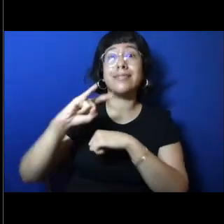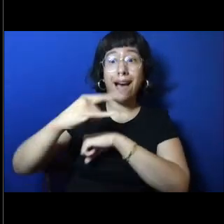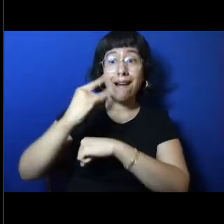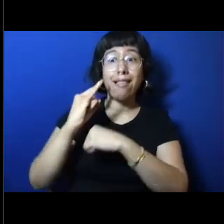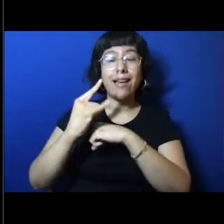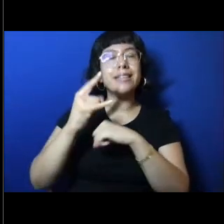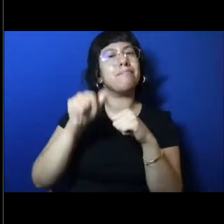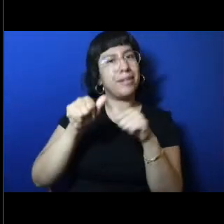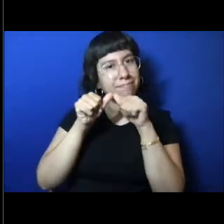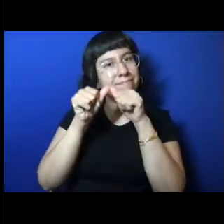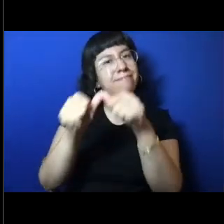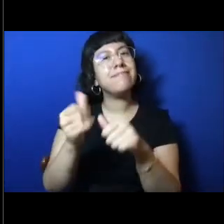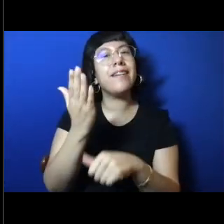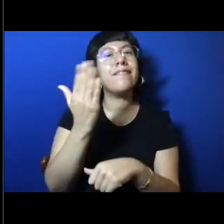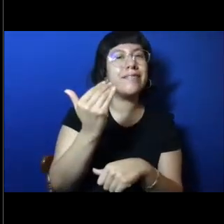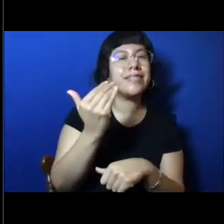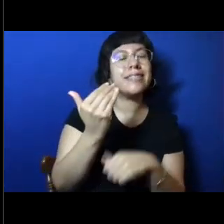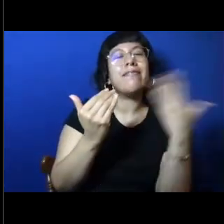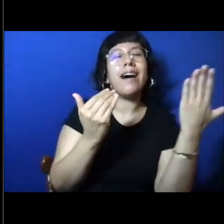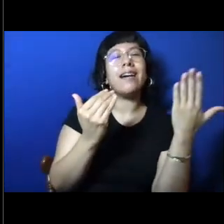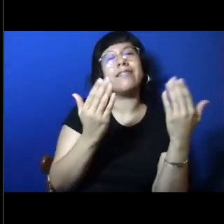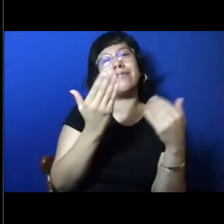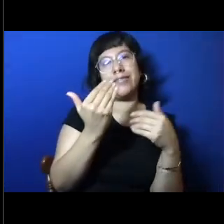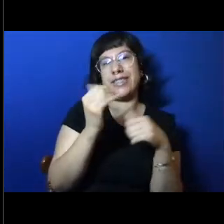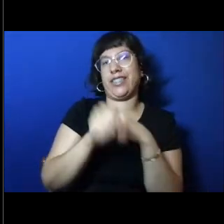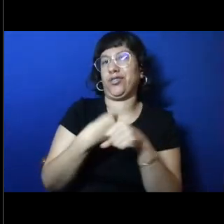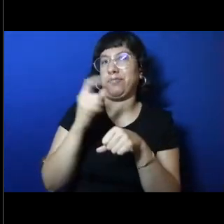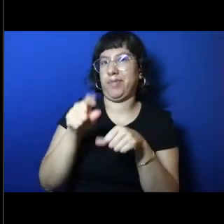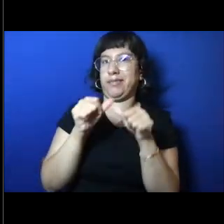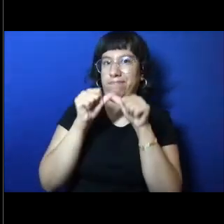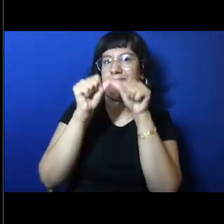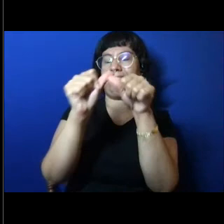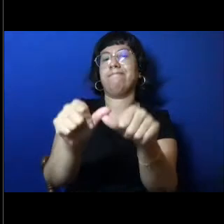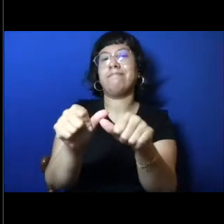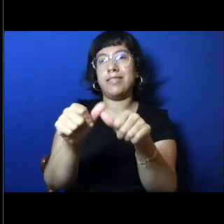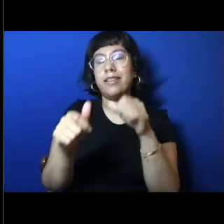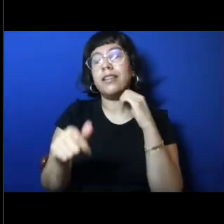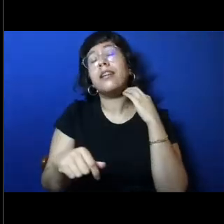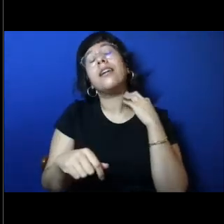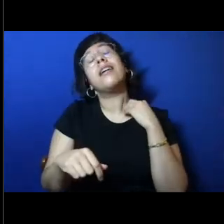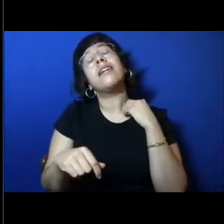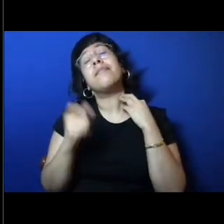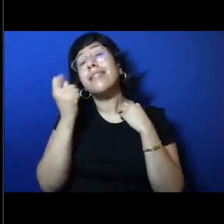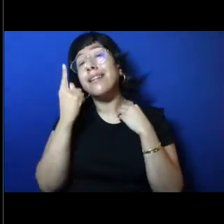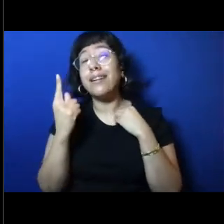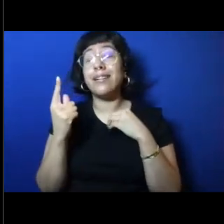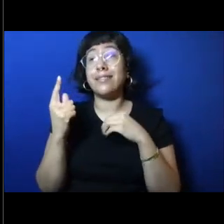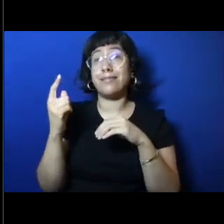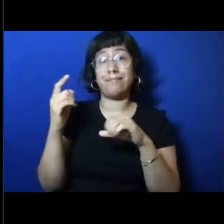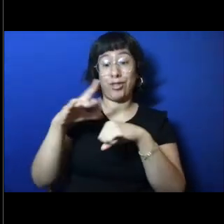And when things break, and they do, 'cause it's a very harsh environment. You need to be able to solve the problem from afar.